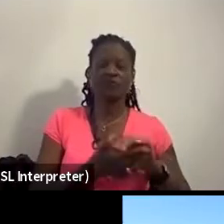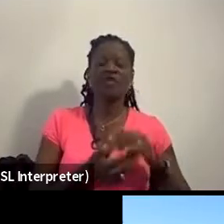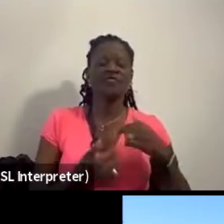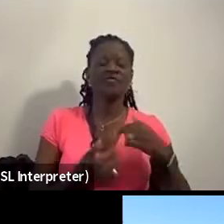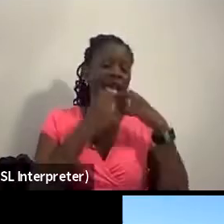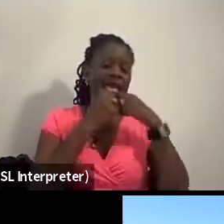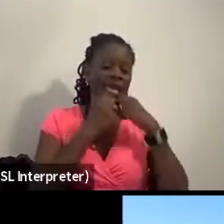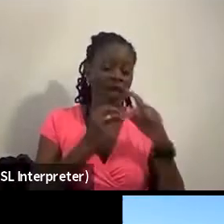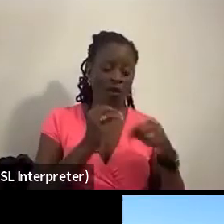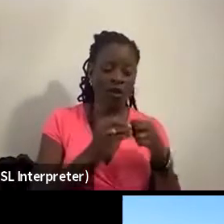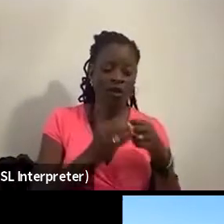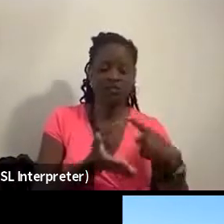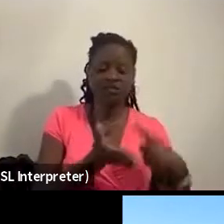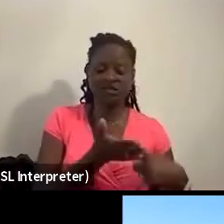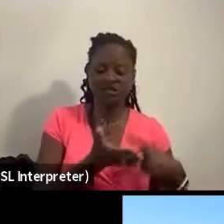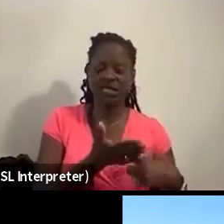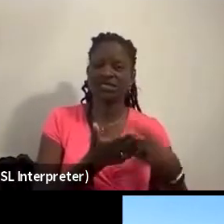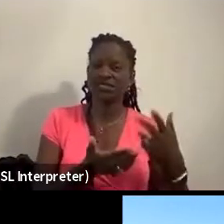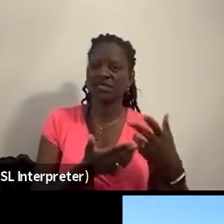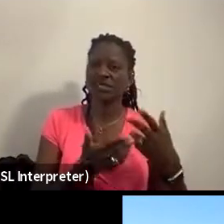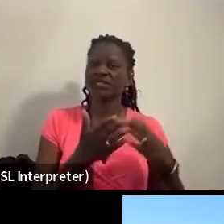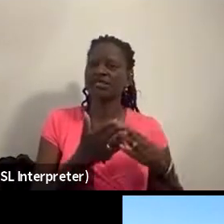about health care moving at the speed of trust.